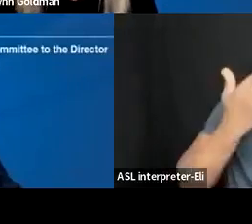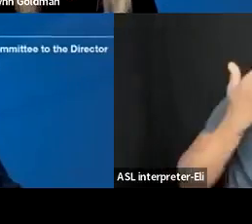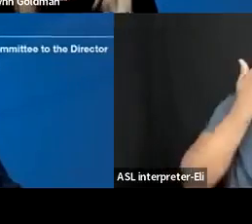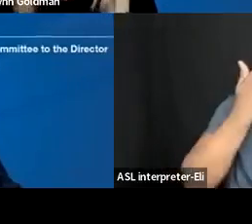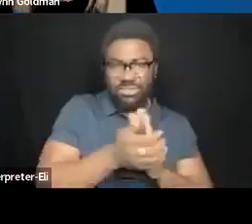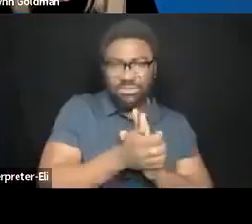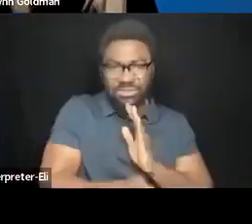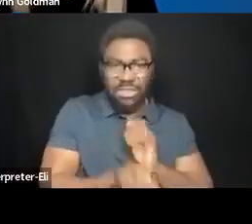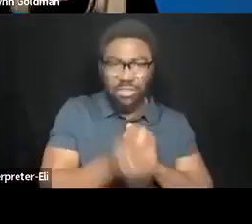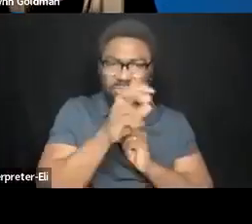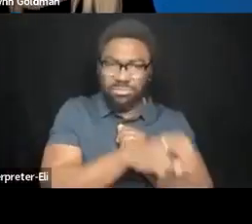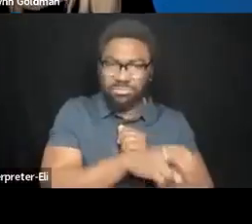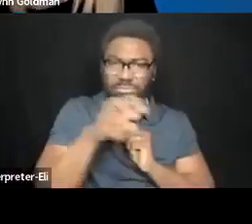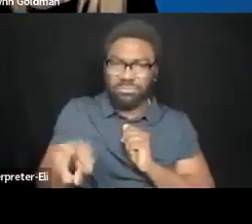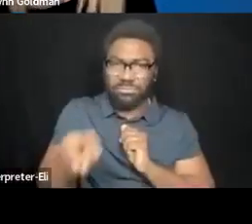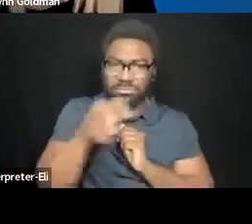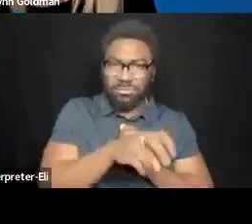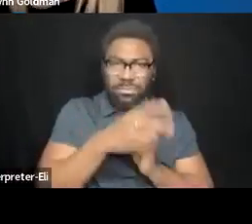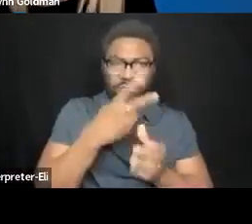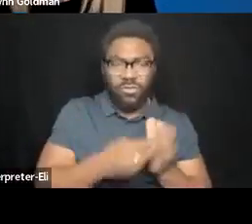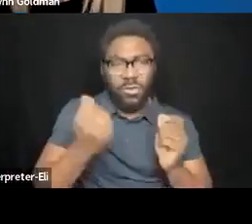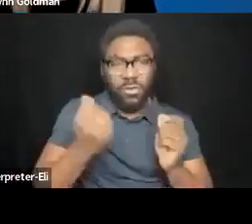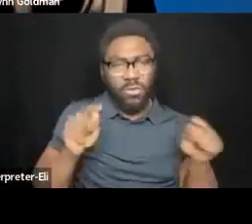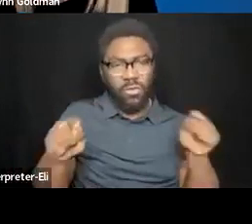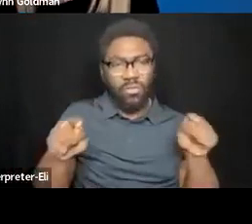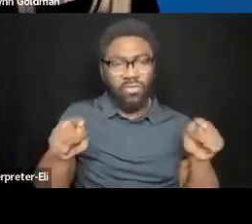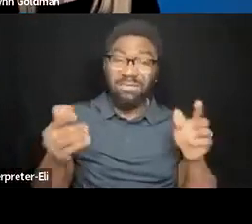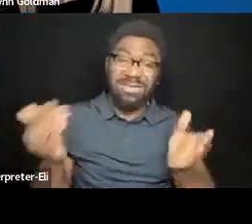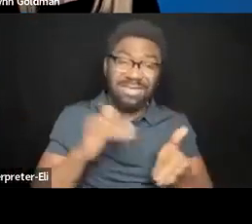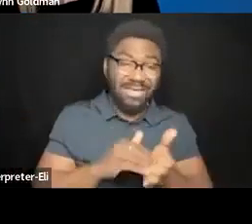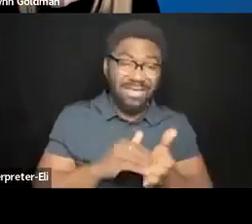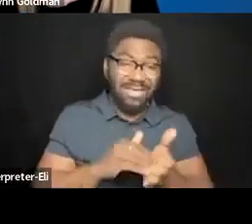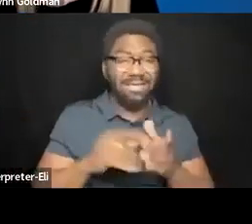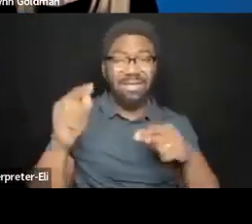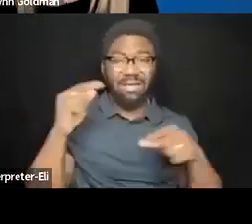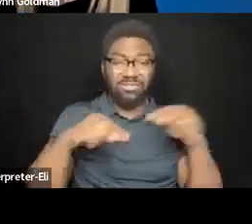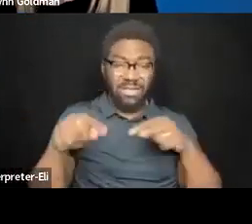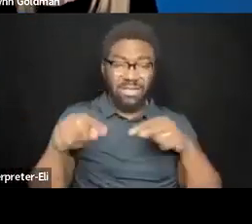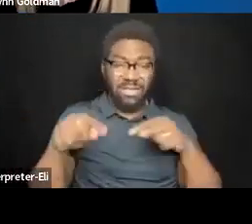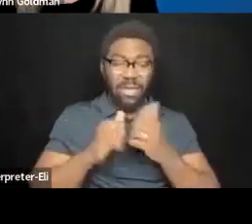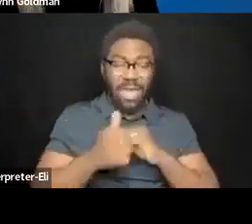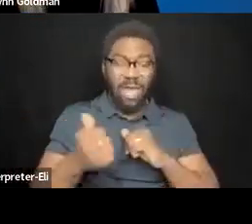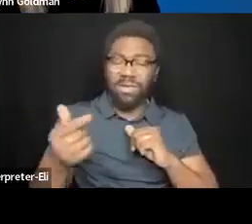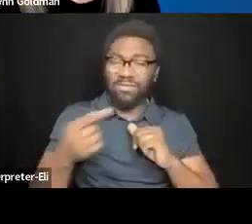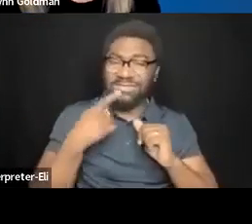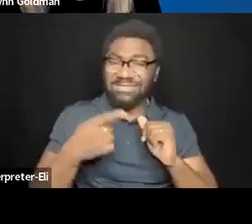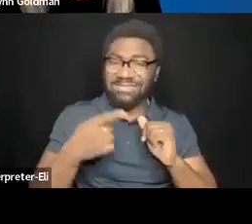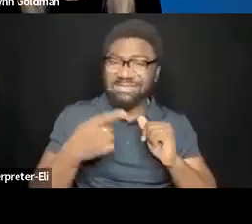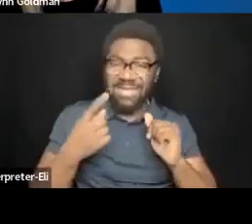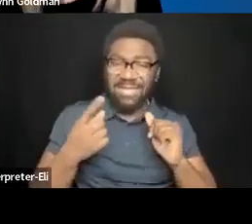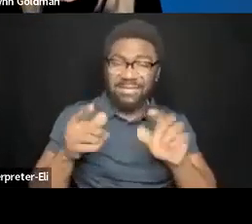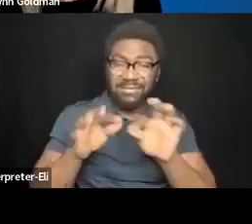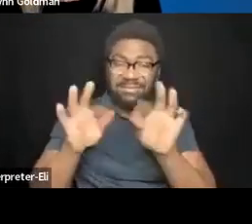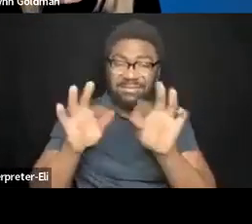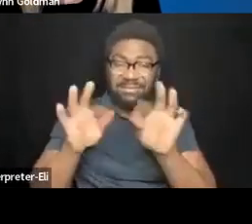And again, it just gets back to the way that this is stated, which is that I know what you're looking for is an outcome.